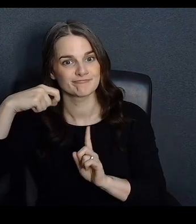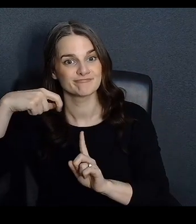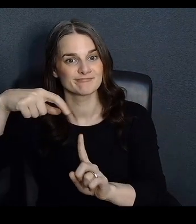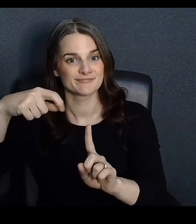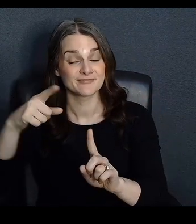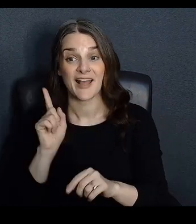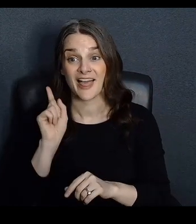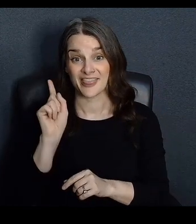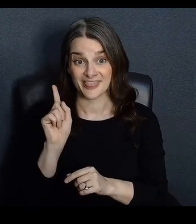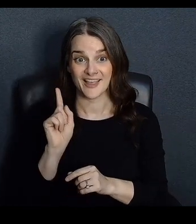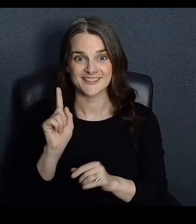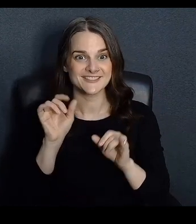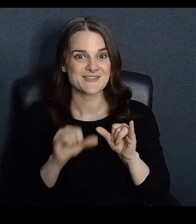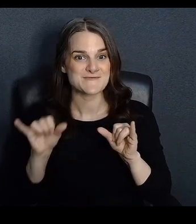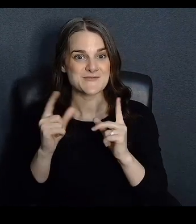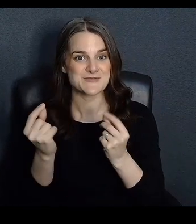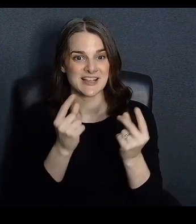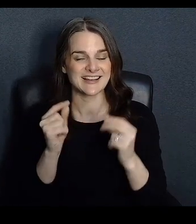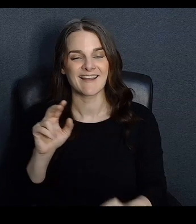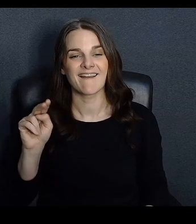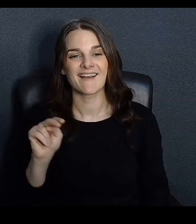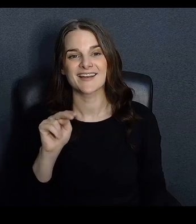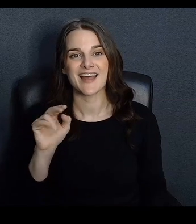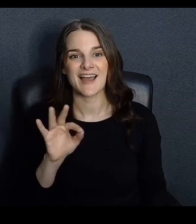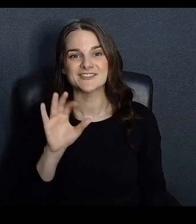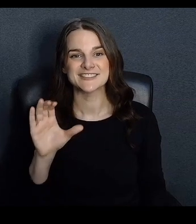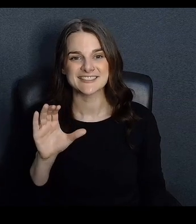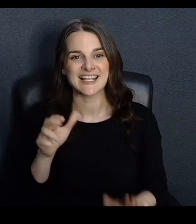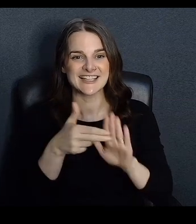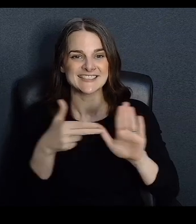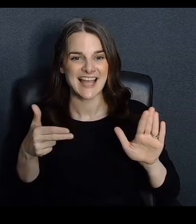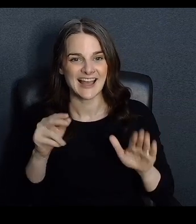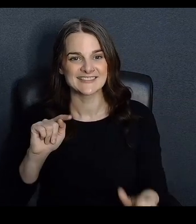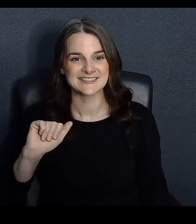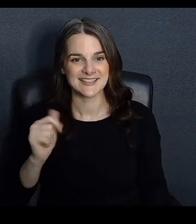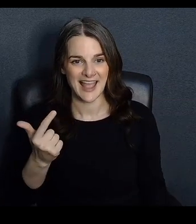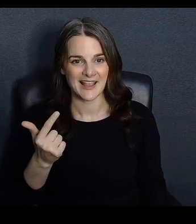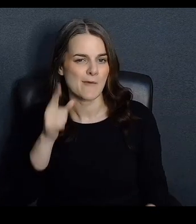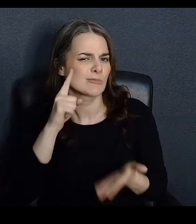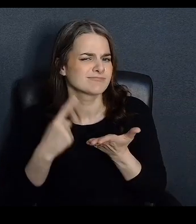In this routine, the trigger is being used is an NFC tag, which we'll talk more about in a moment.